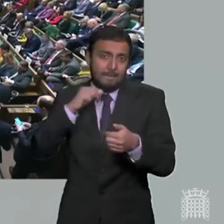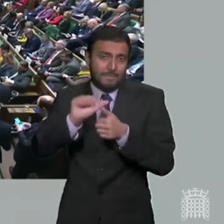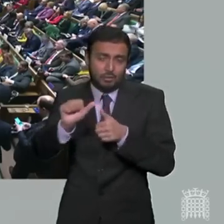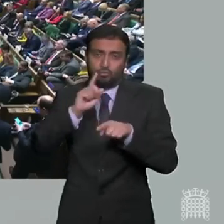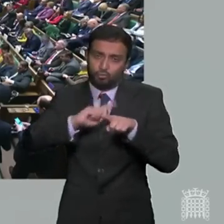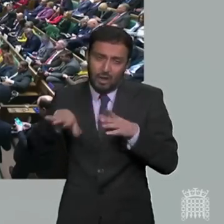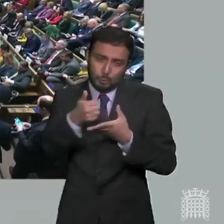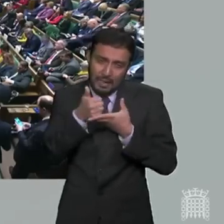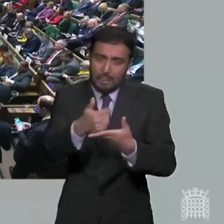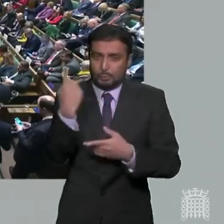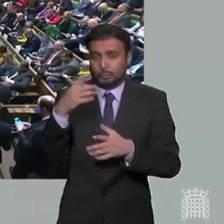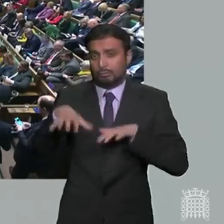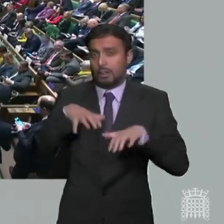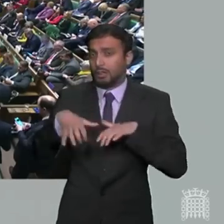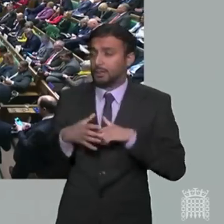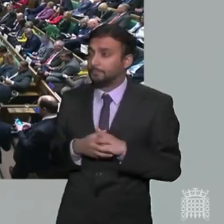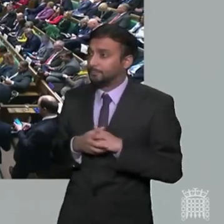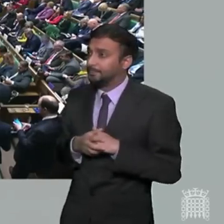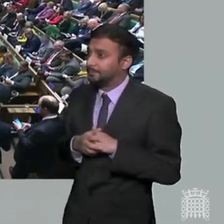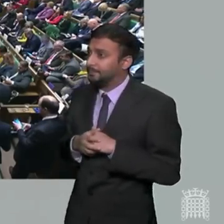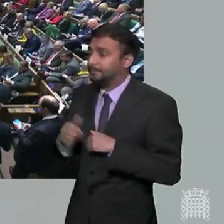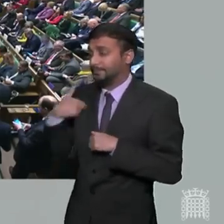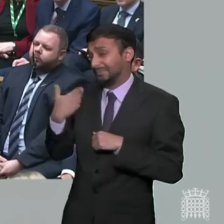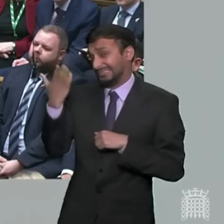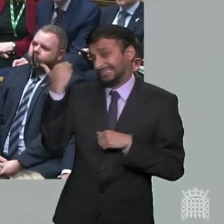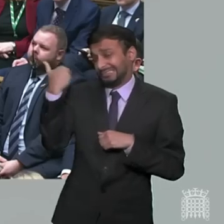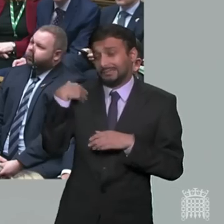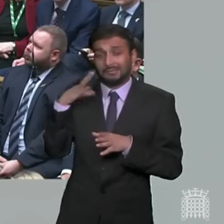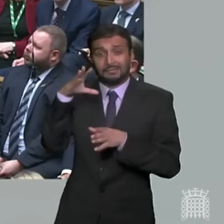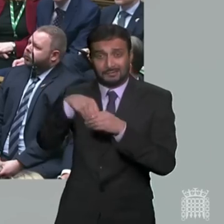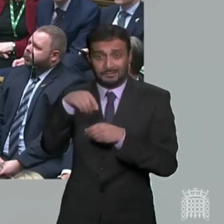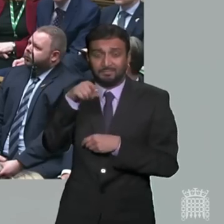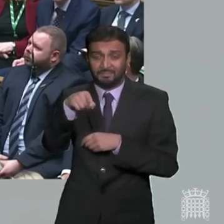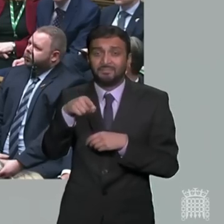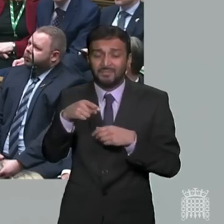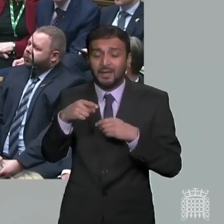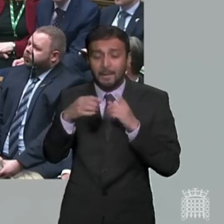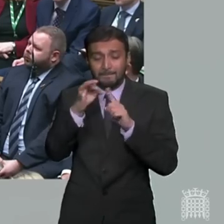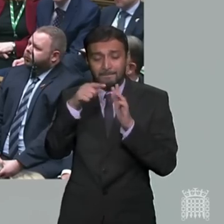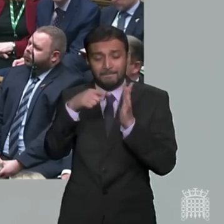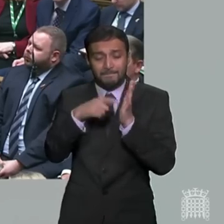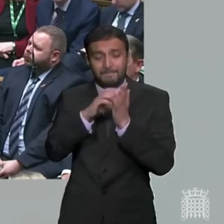I recently took part in the Pitching In campaign, which promotes grassroots sport and celebrates